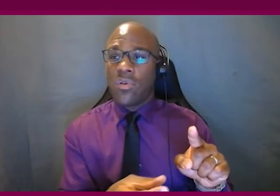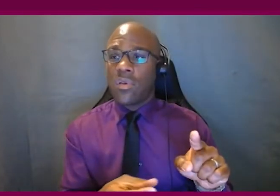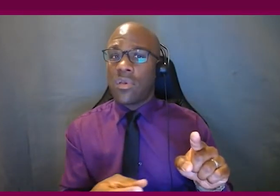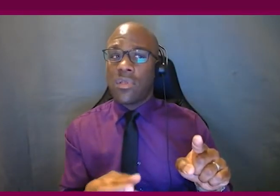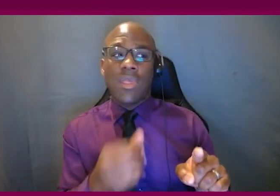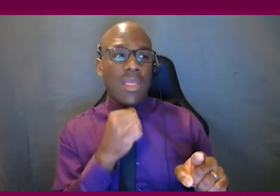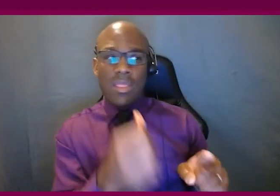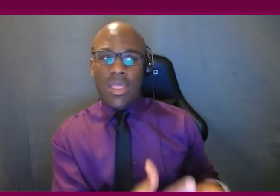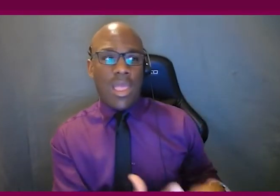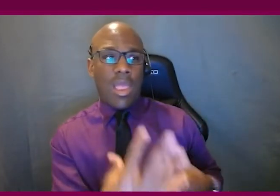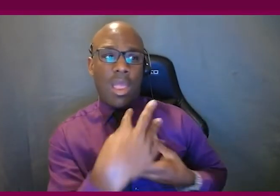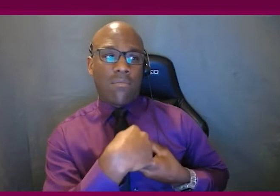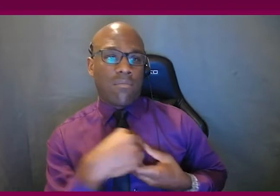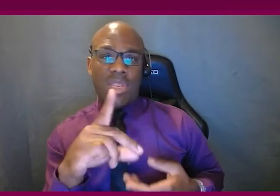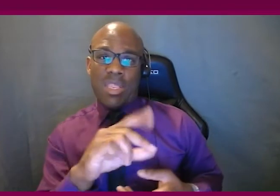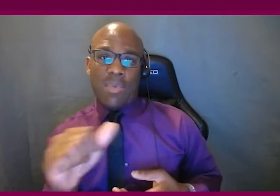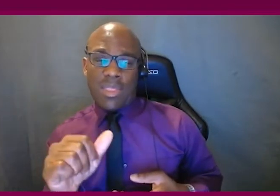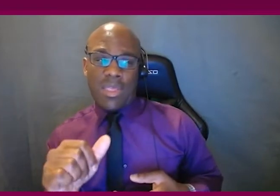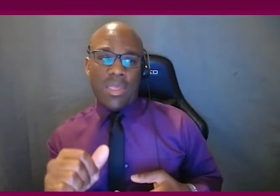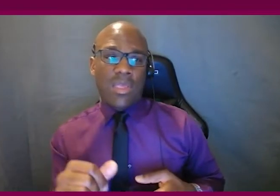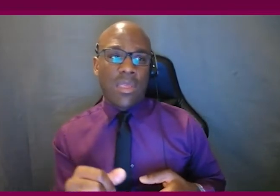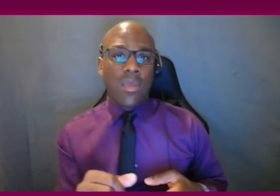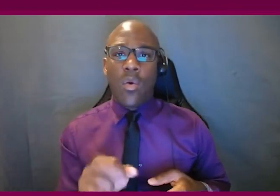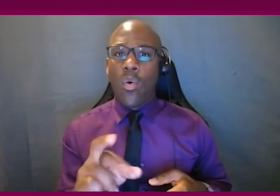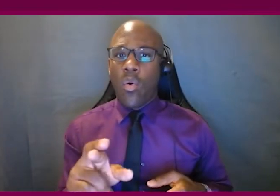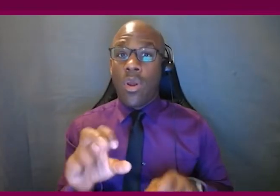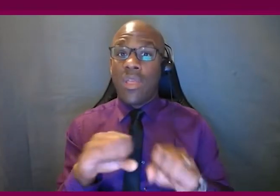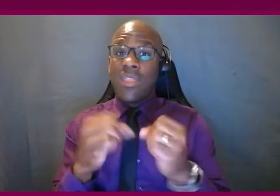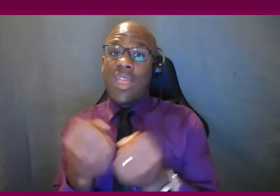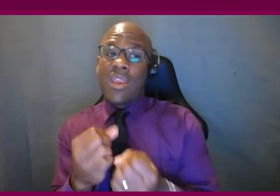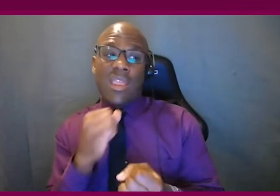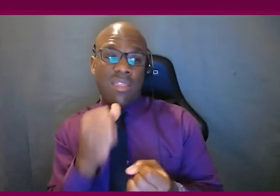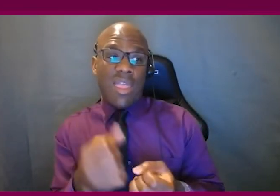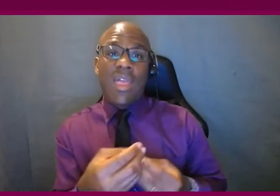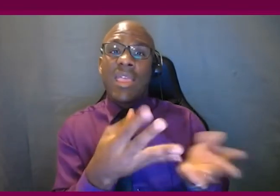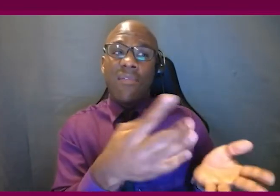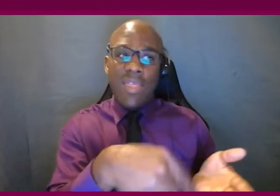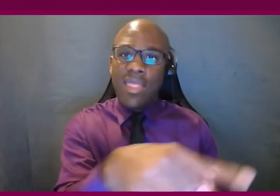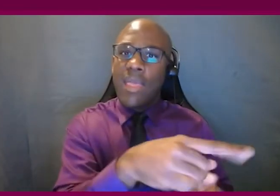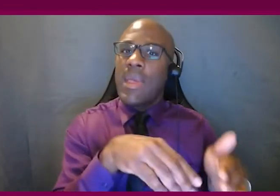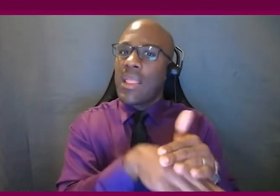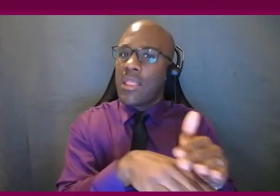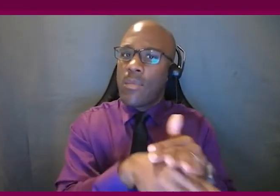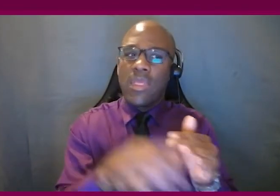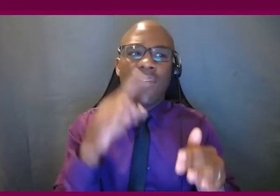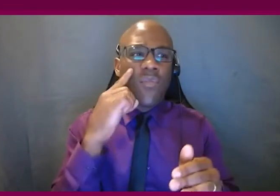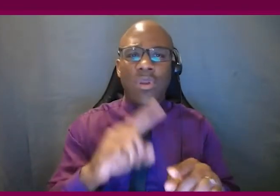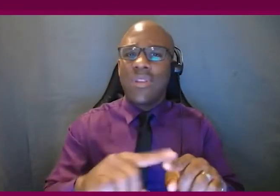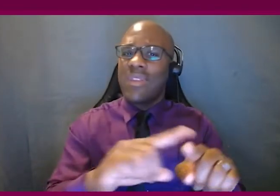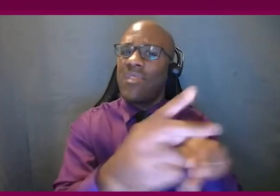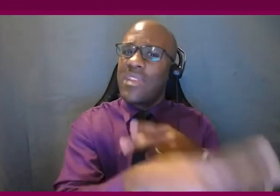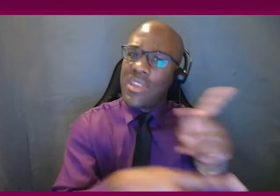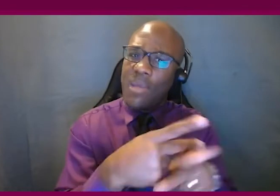Bri Beck: And as I grew more and more integrated or